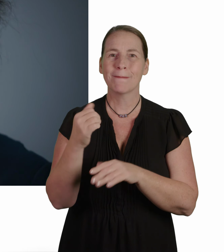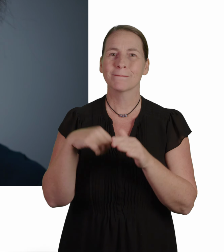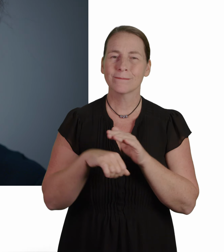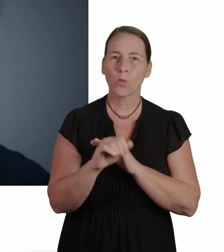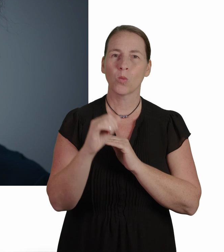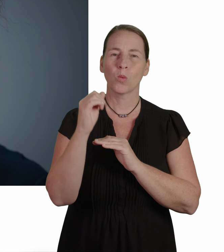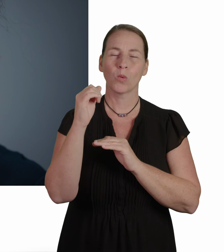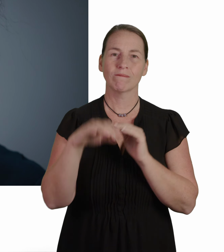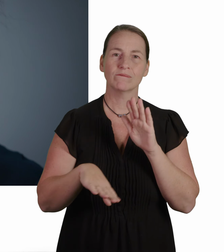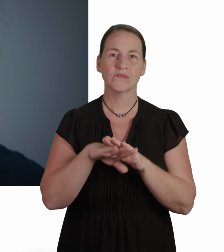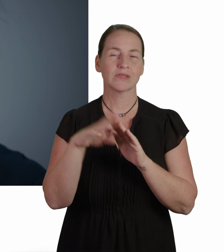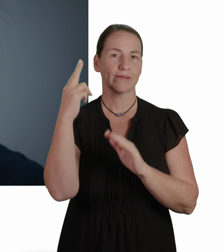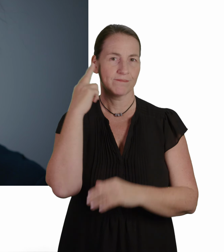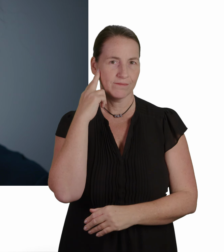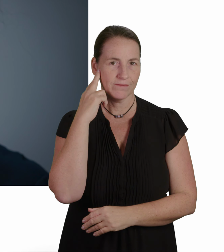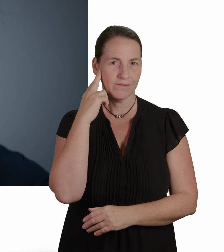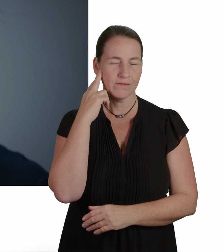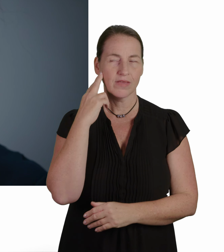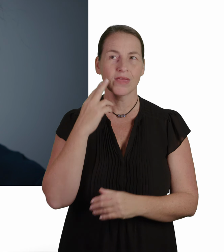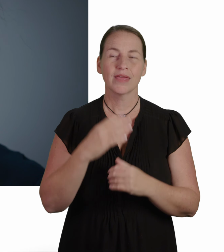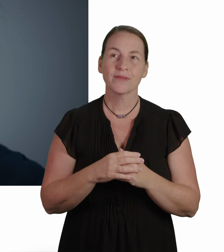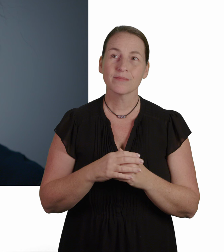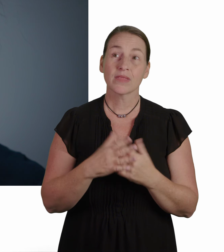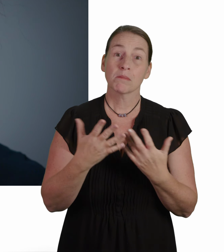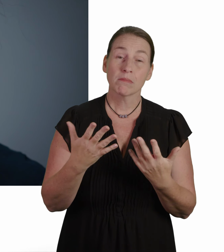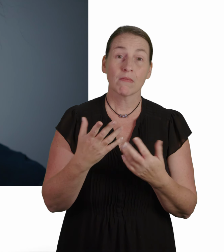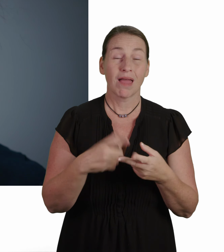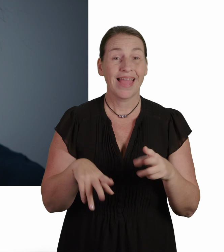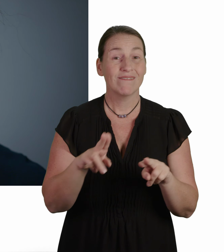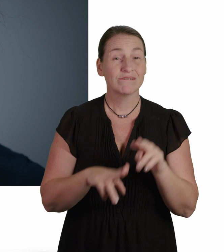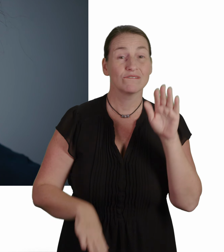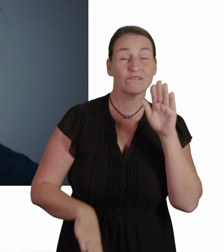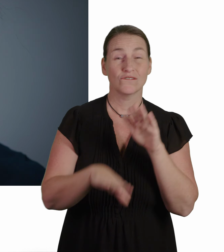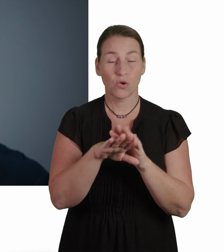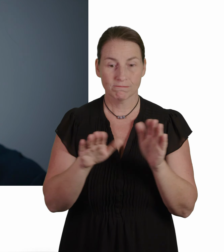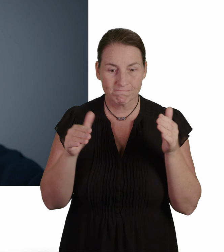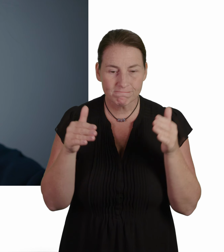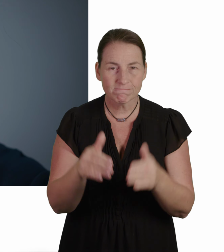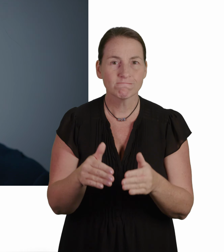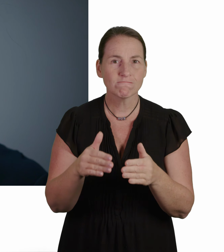with profound deafness. Having said that, if people fully engage and listen to the team